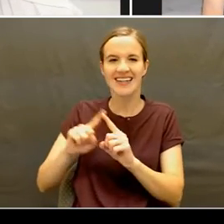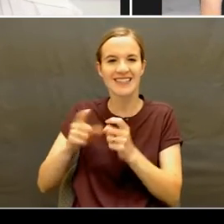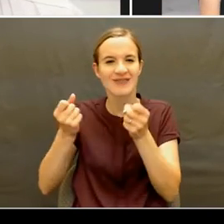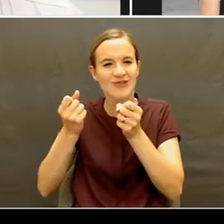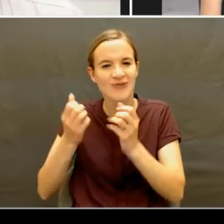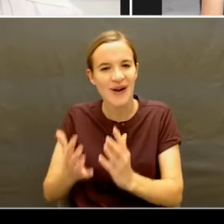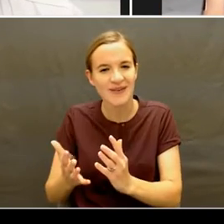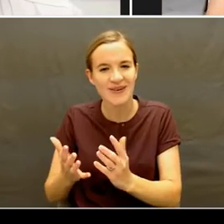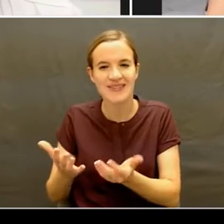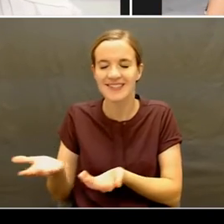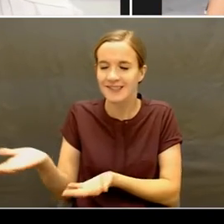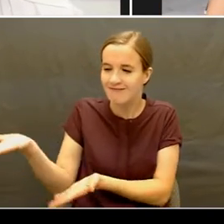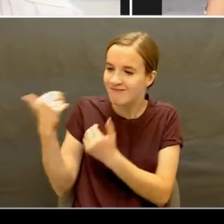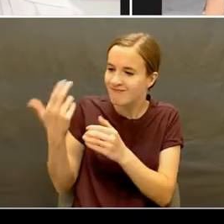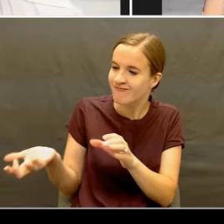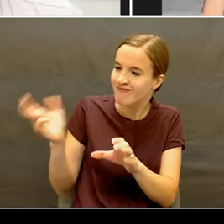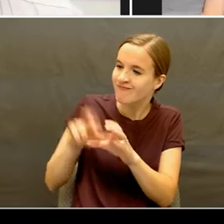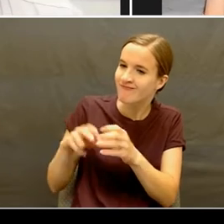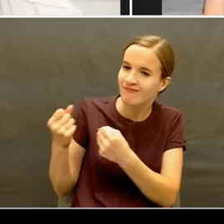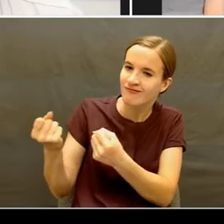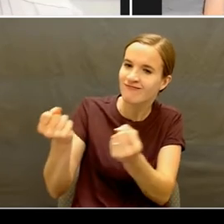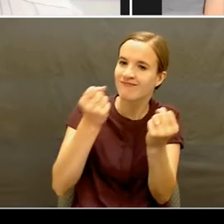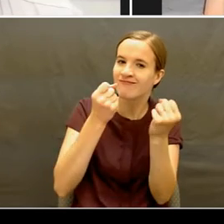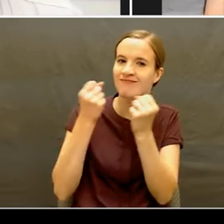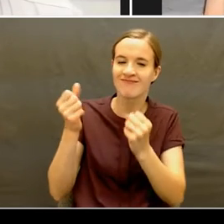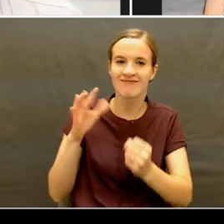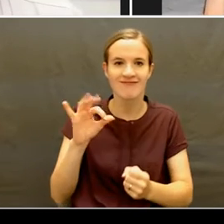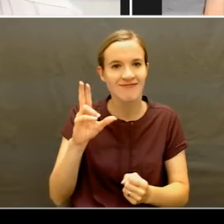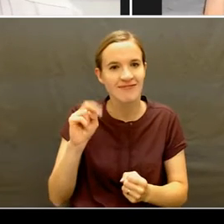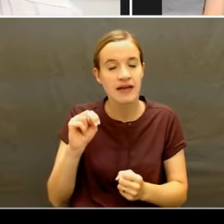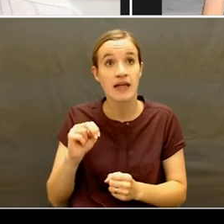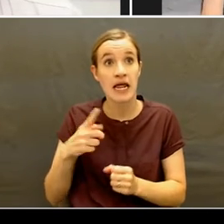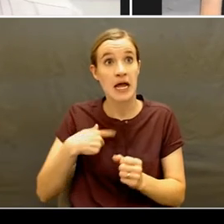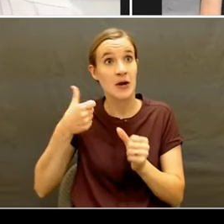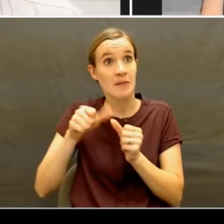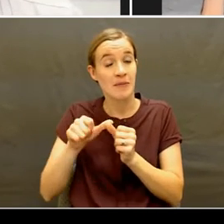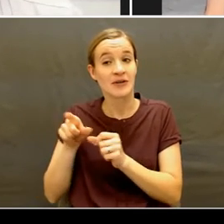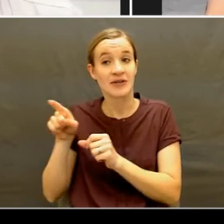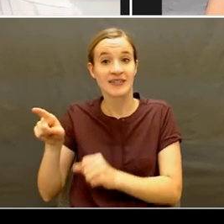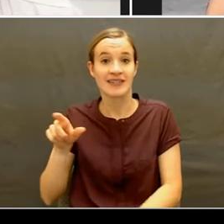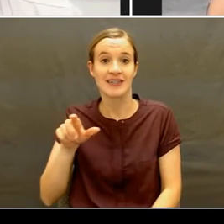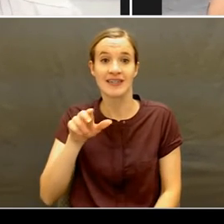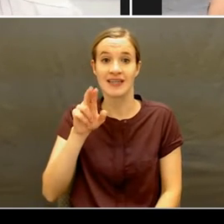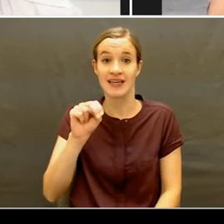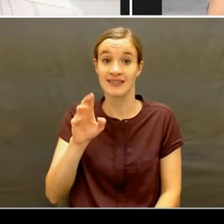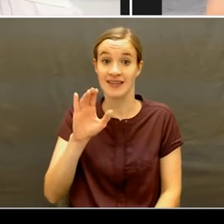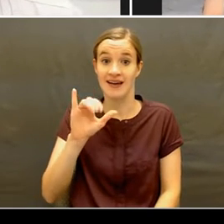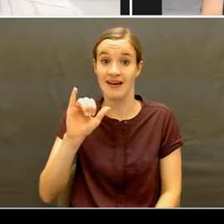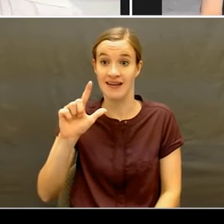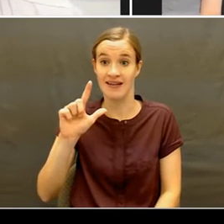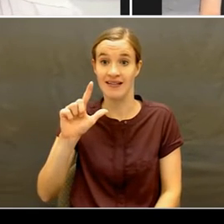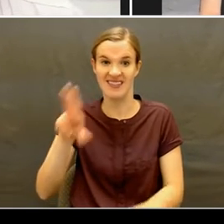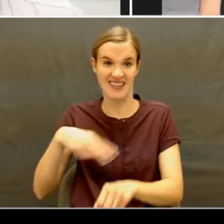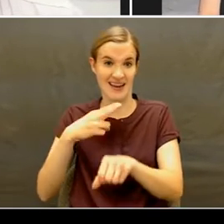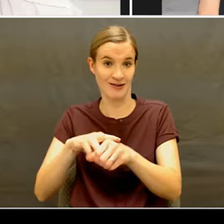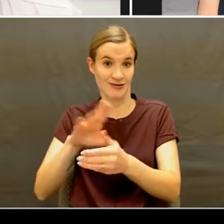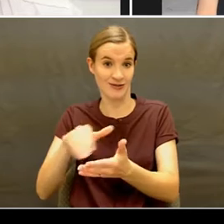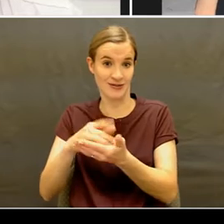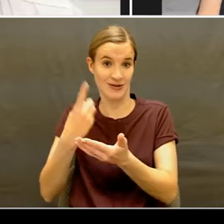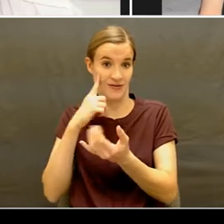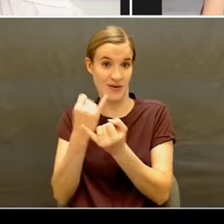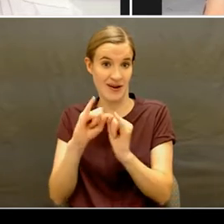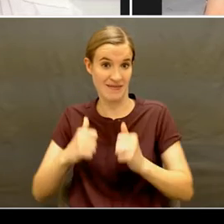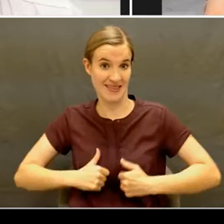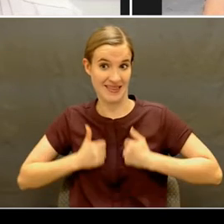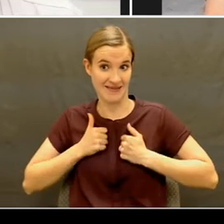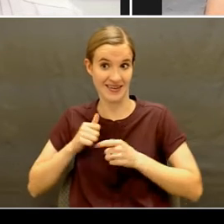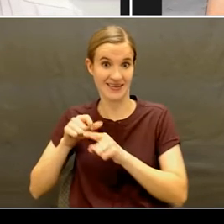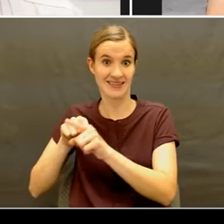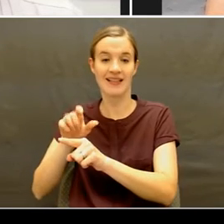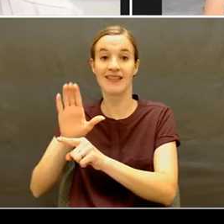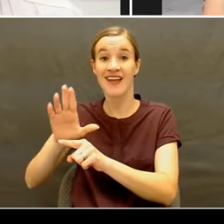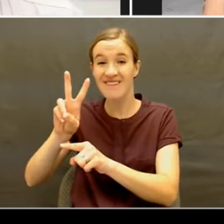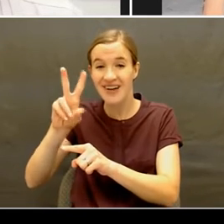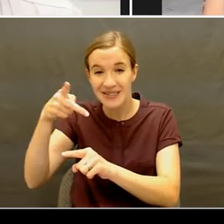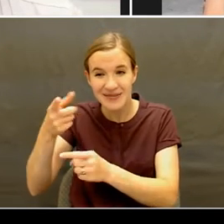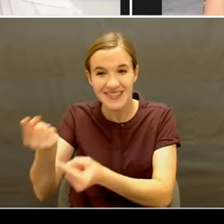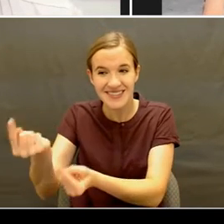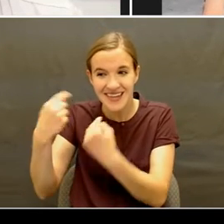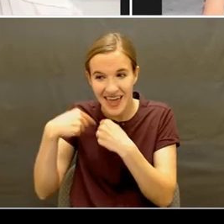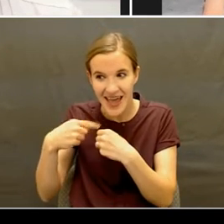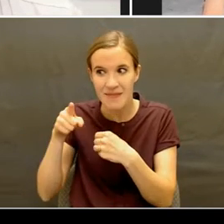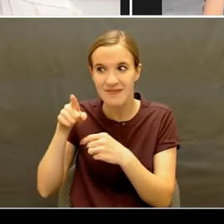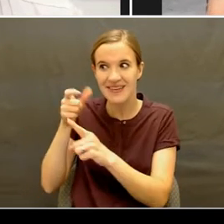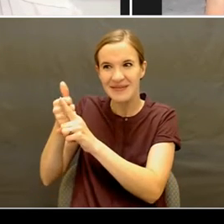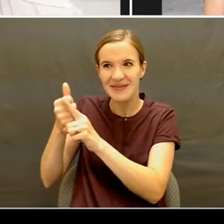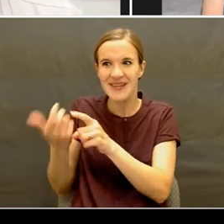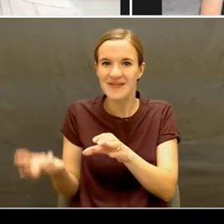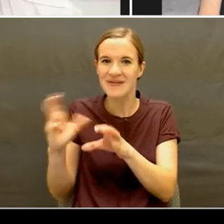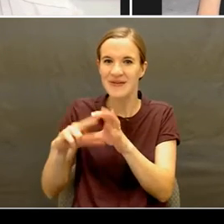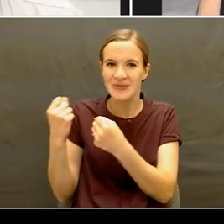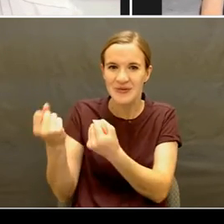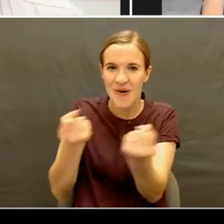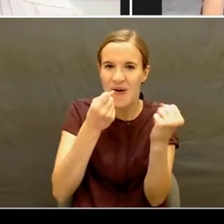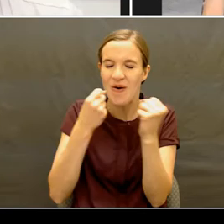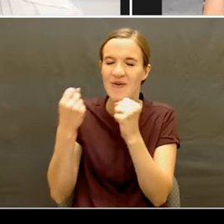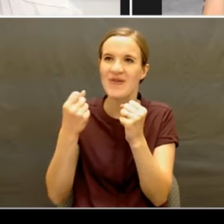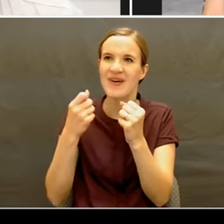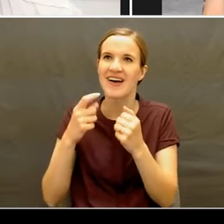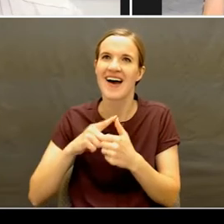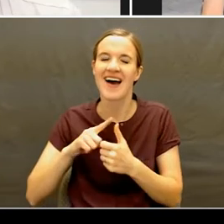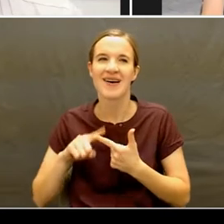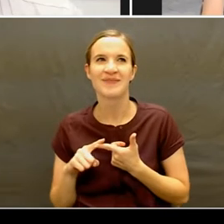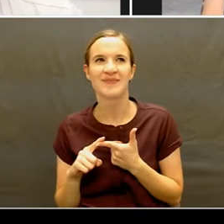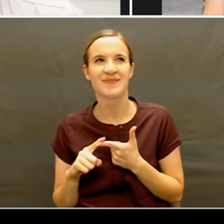them were actually we had a vice president of NCIL, we had a director of disability,